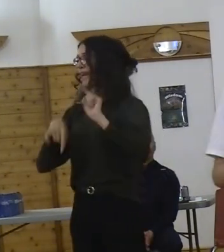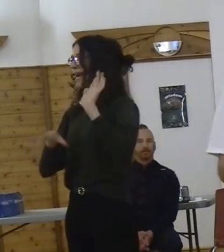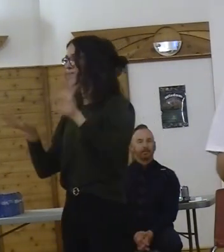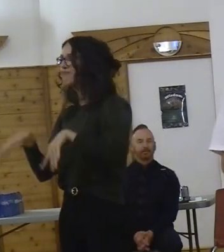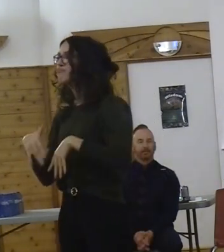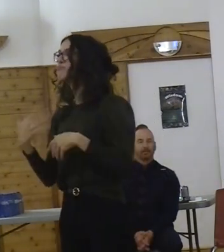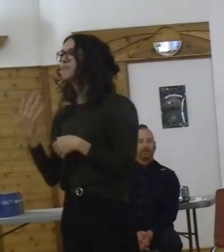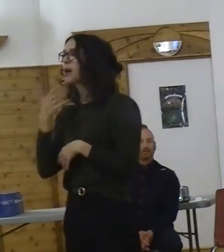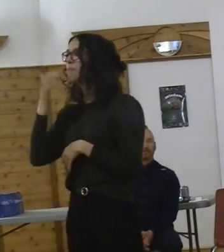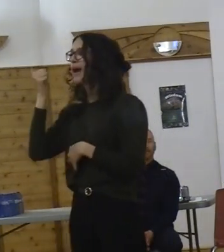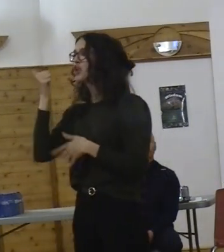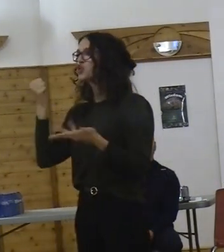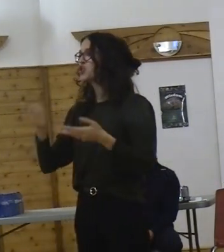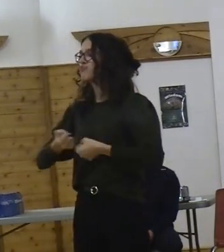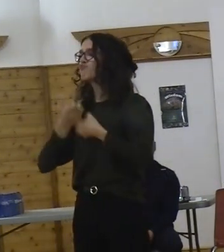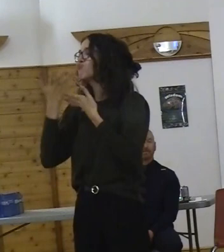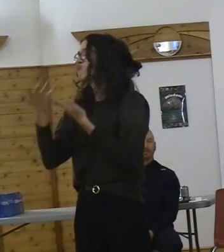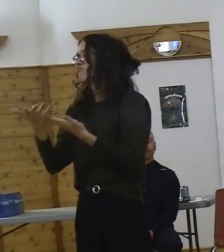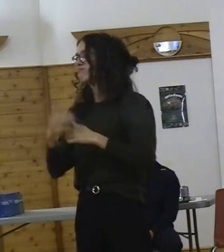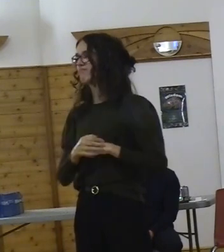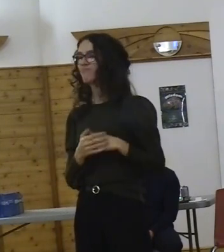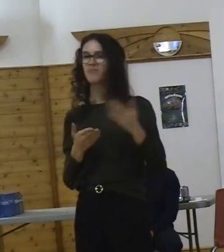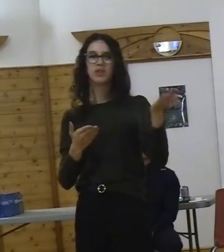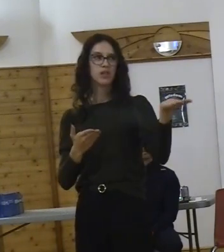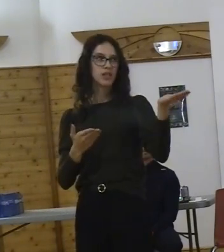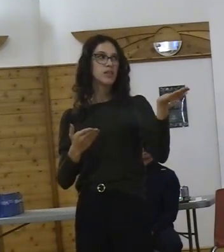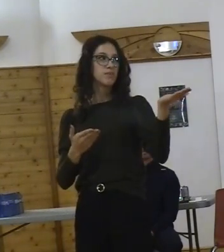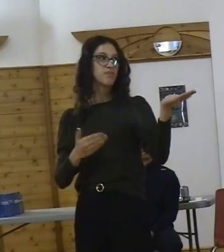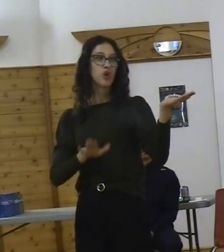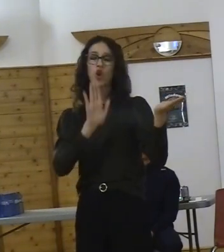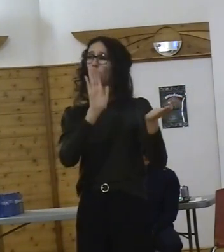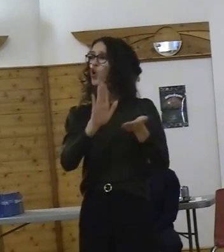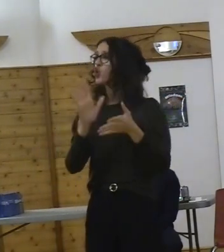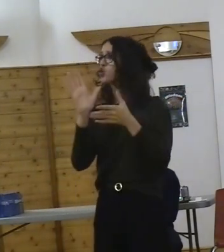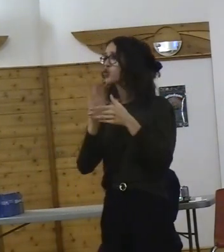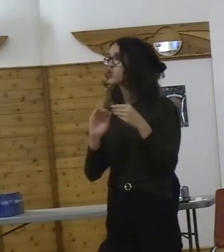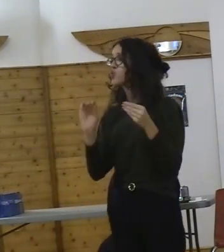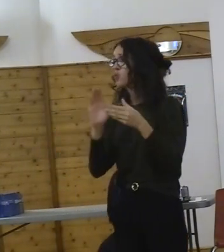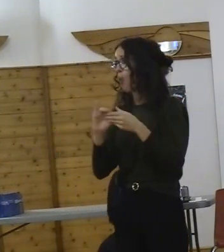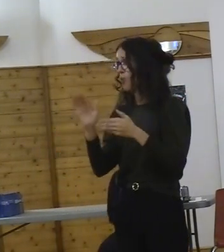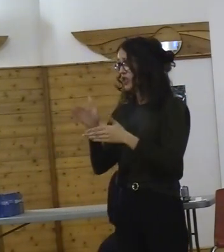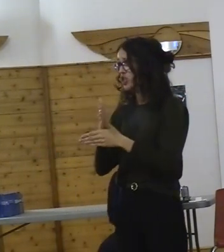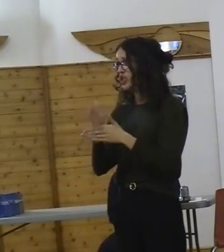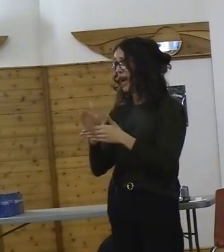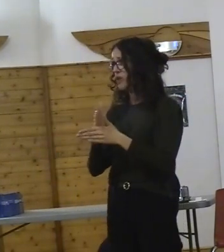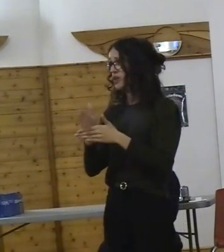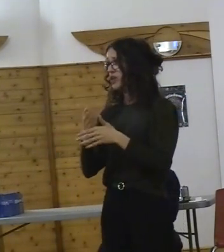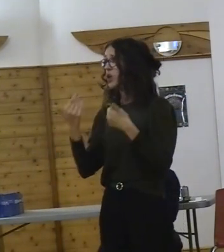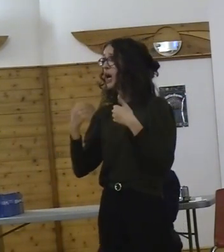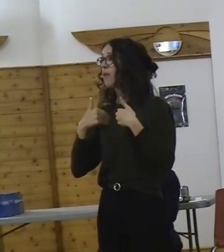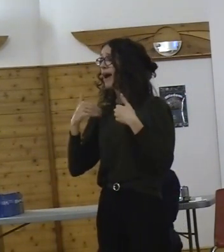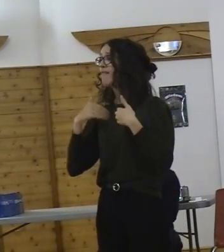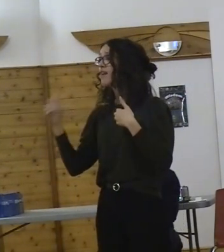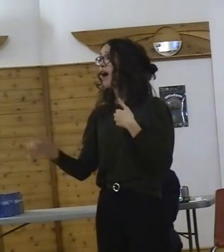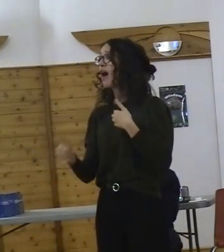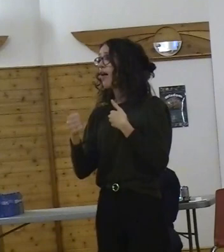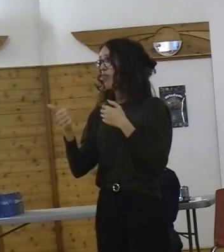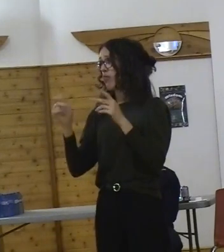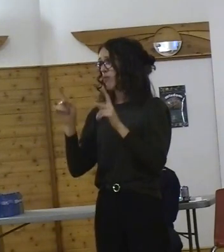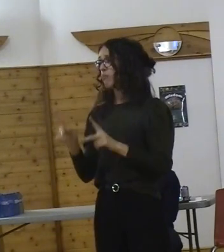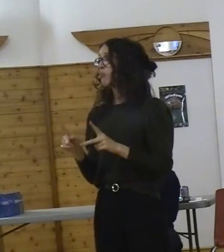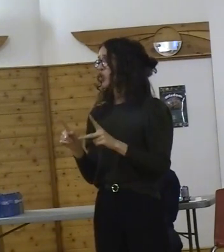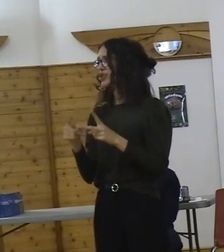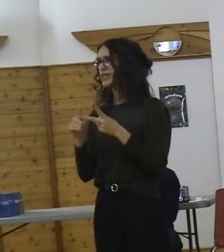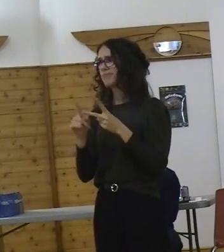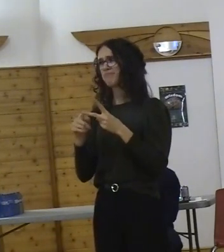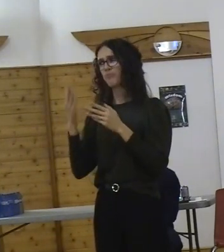As our beautiful O'Keechoo Takuwe spoke her truth, we have another relative sitting with us who I've walked with for many, many means.